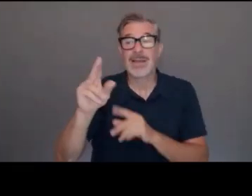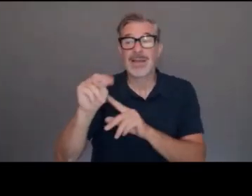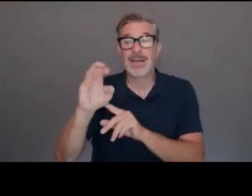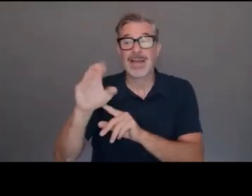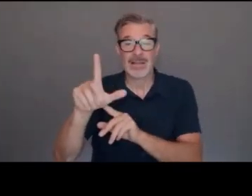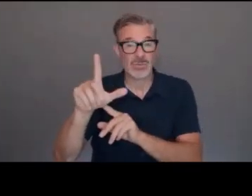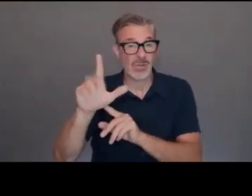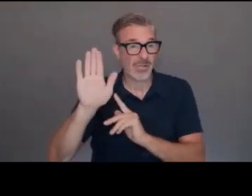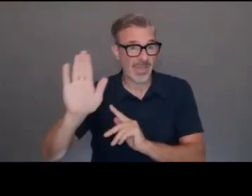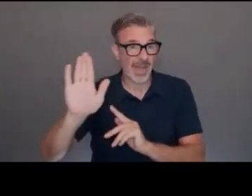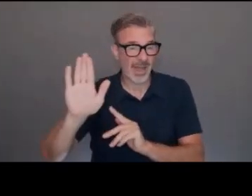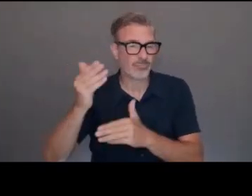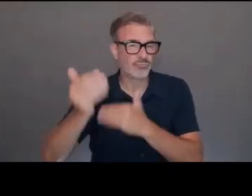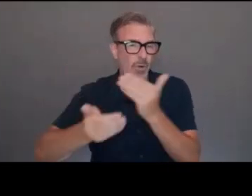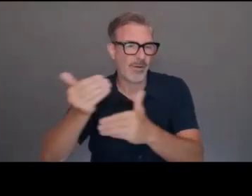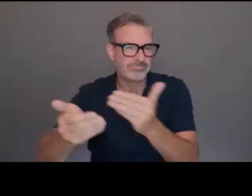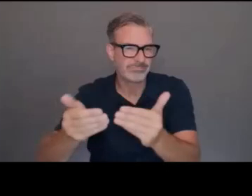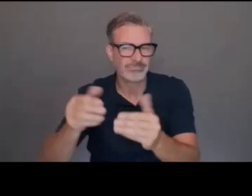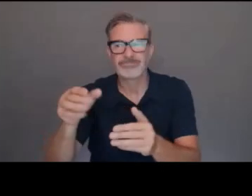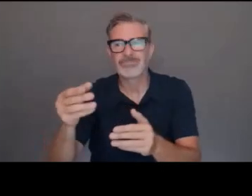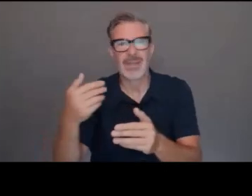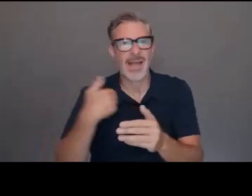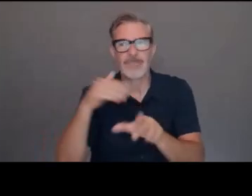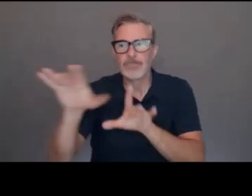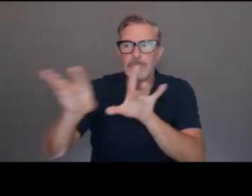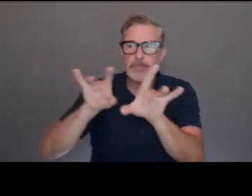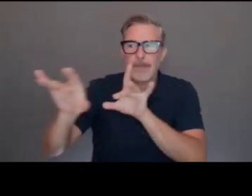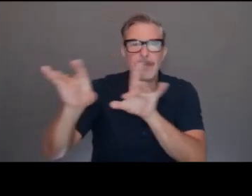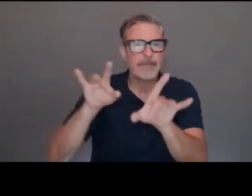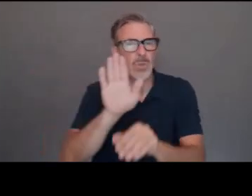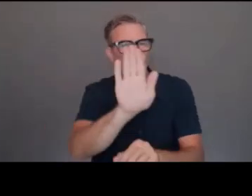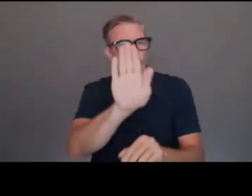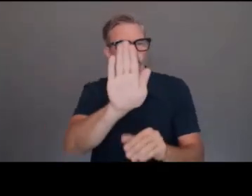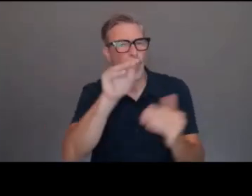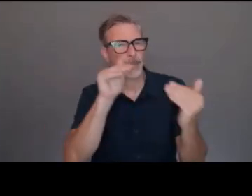Peers are selected for their diverse backgrounds and regions